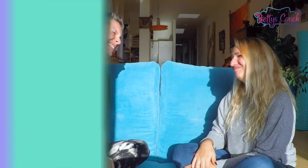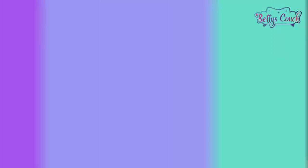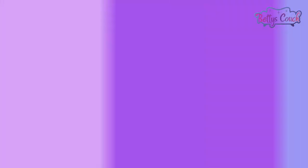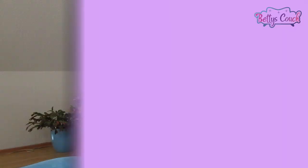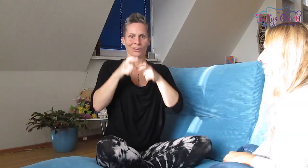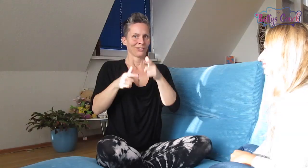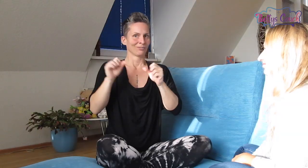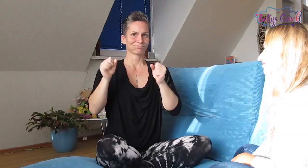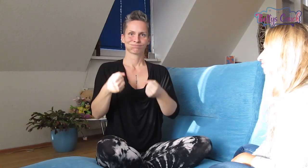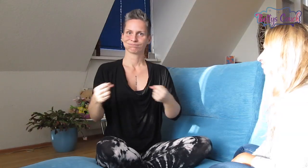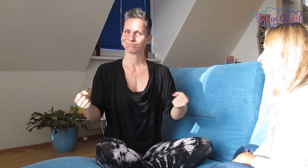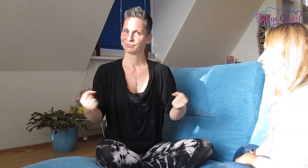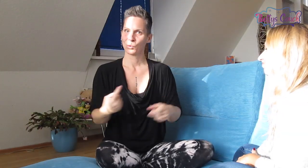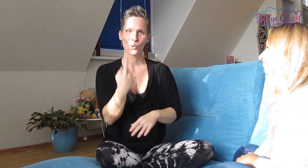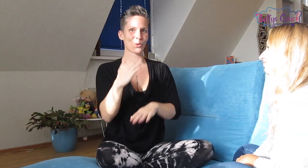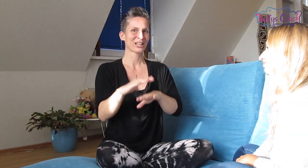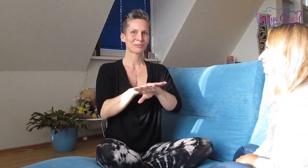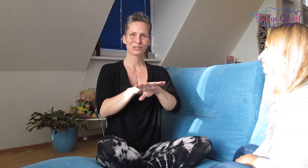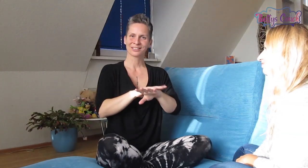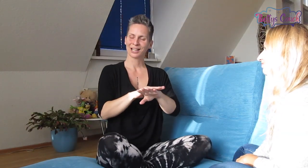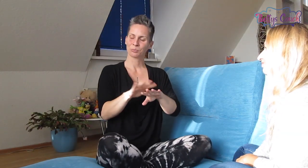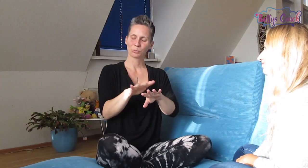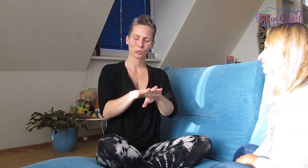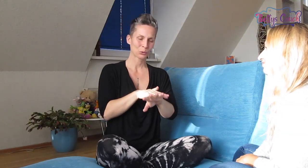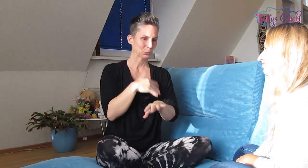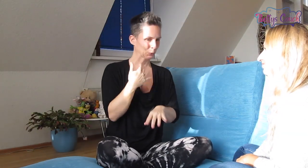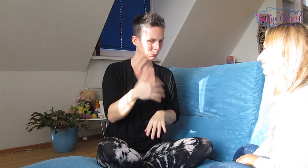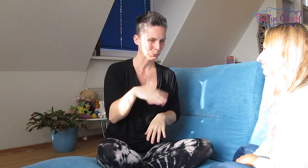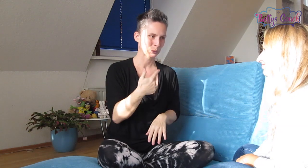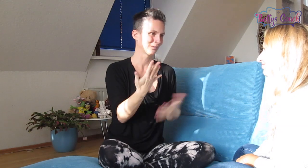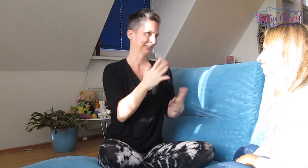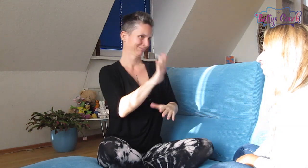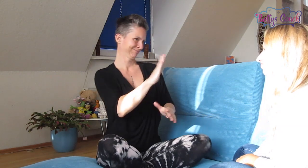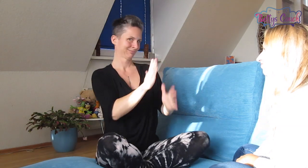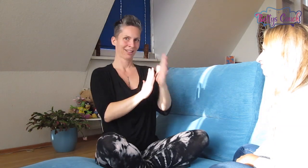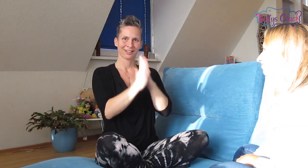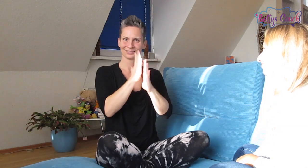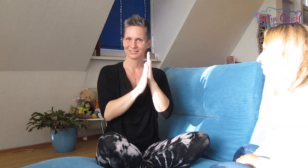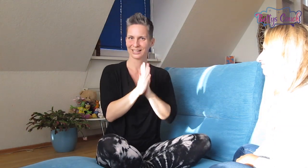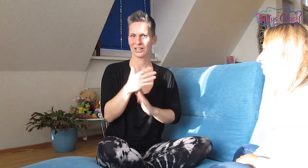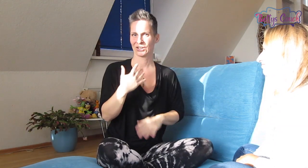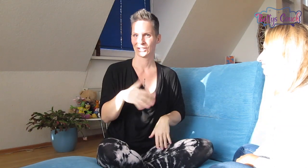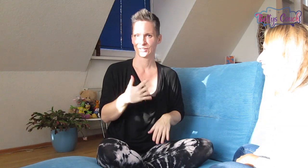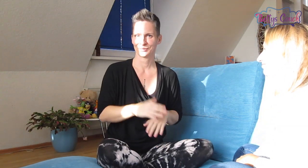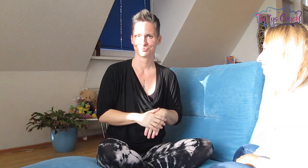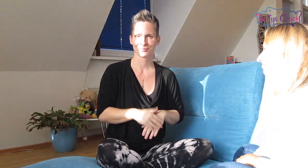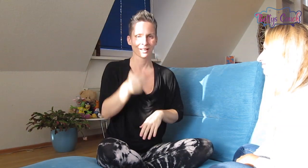It is hard to put into words what Toma has said. Simply highly emotional and touching!